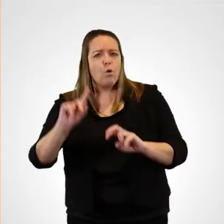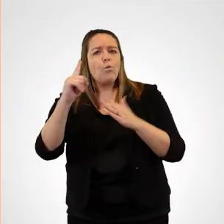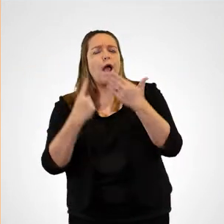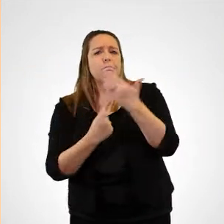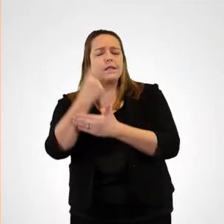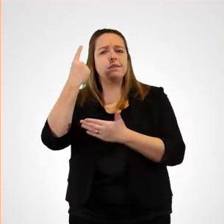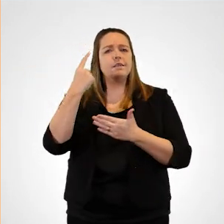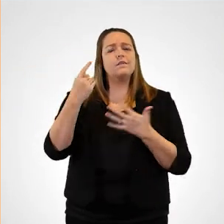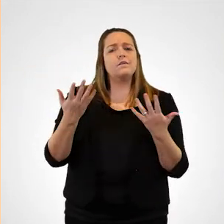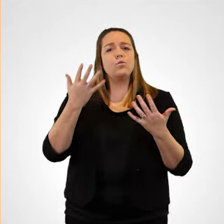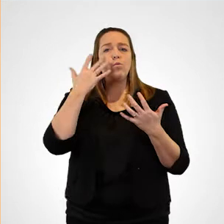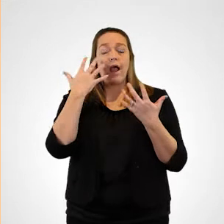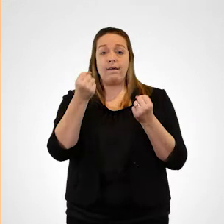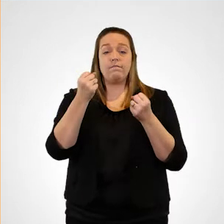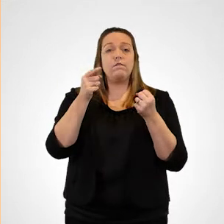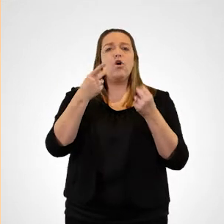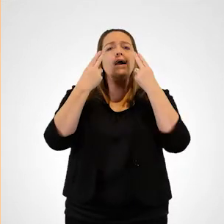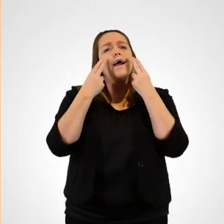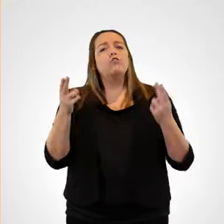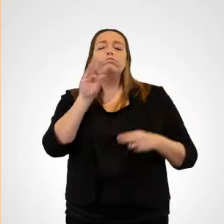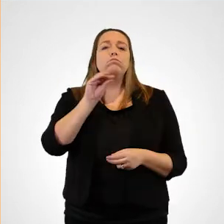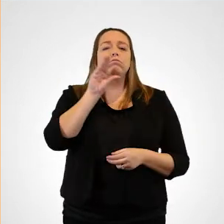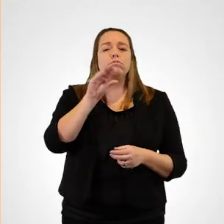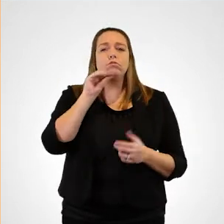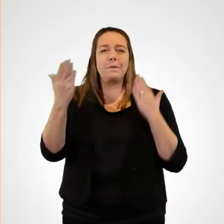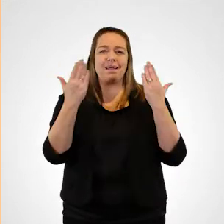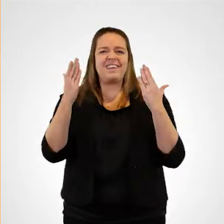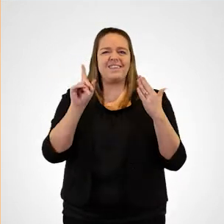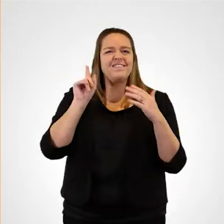when you have natural speech rather than this rather strange